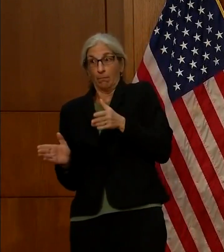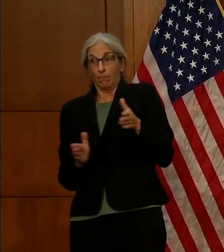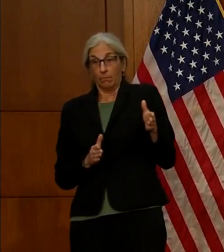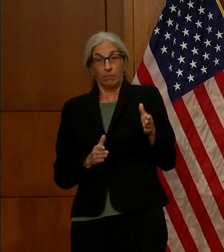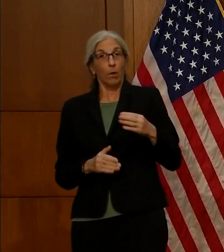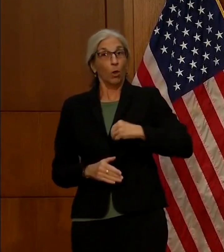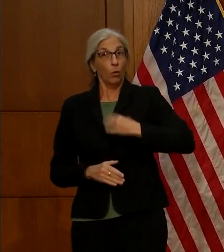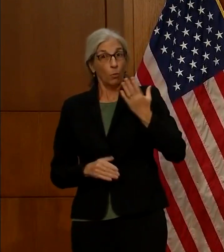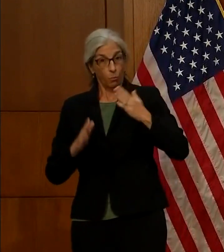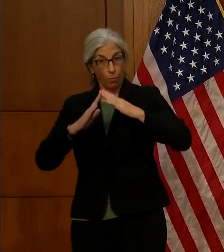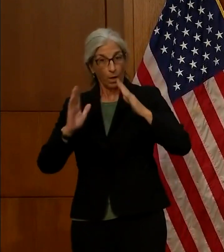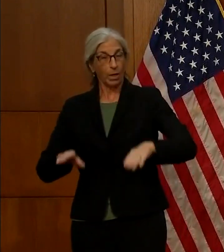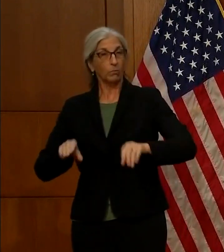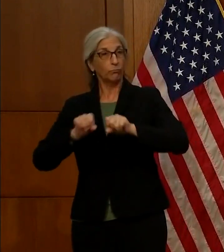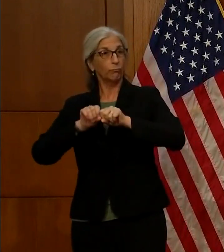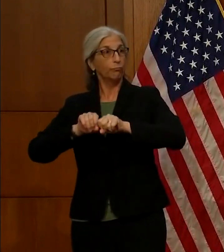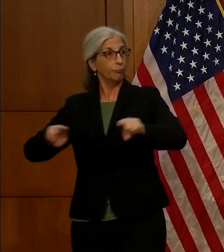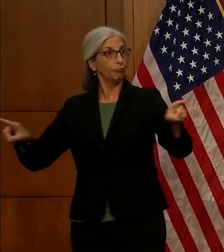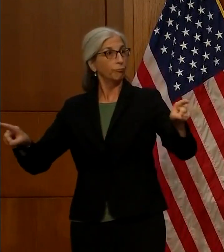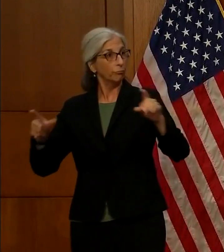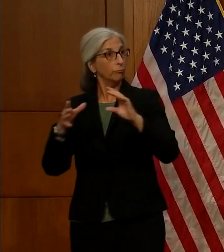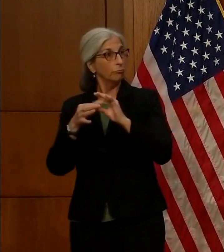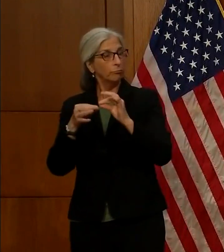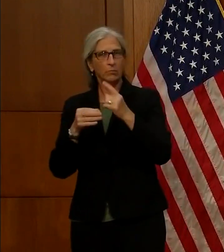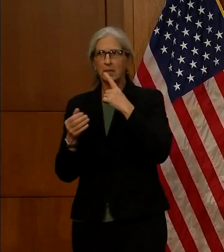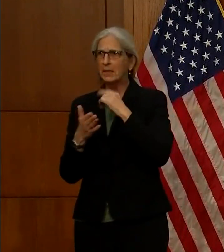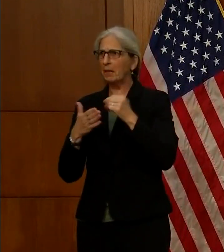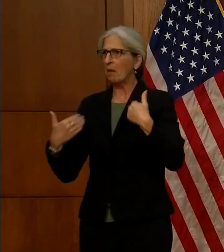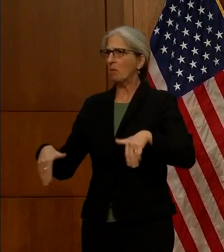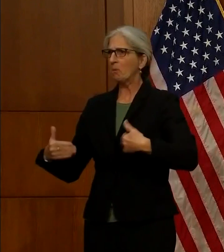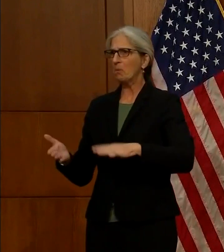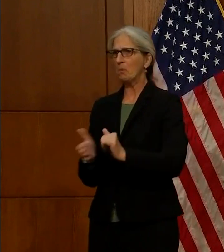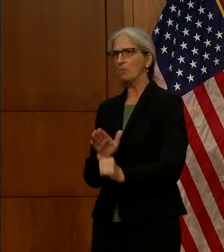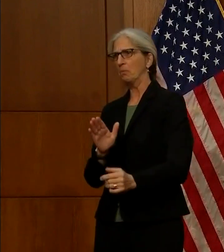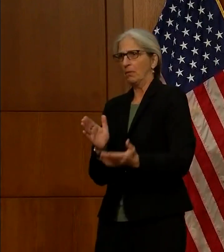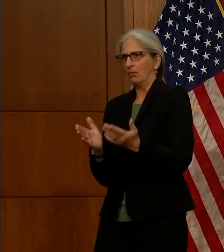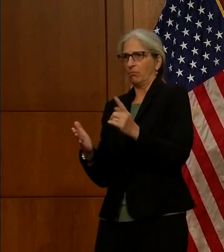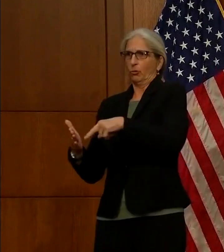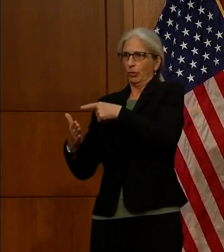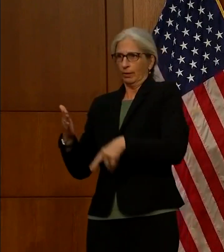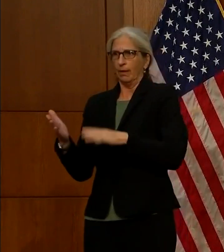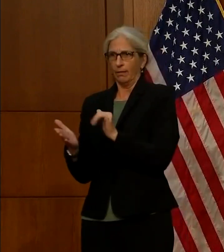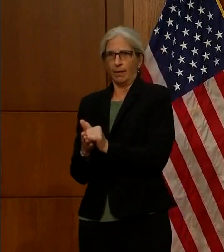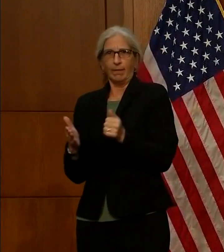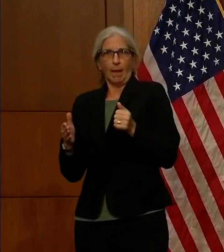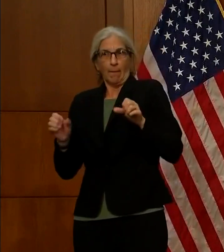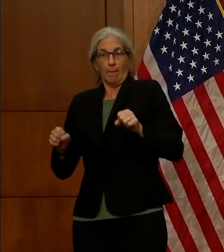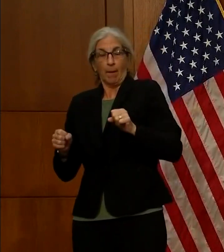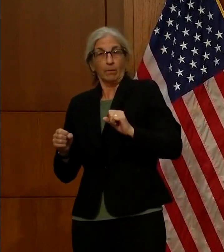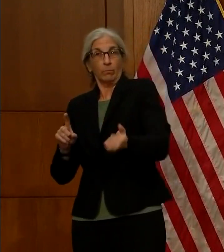WHITE HOUSE SENT. A STATEMENT BASICALLY. CONDEMNING THE-